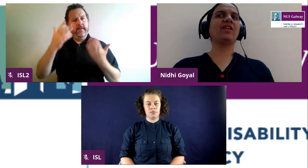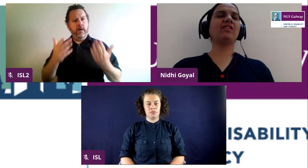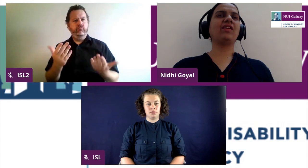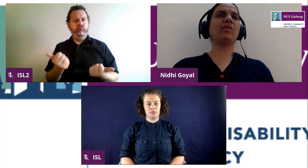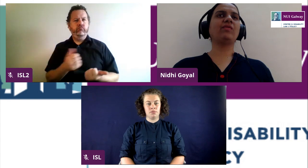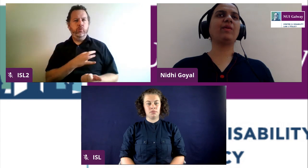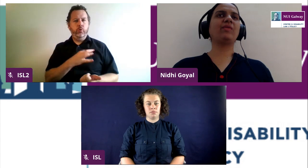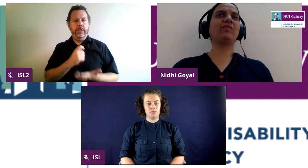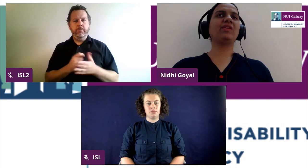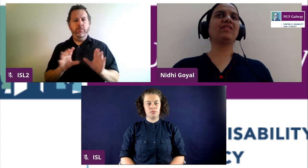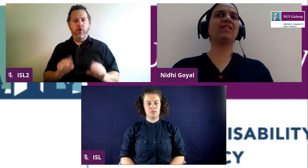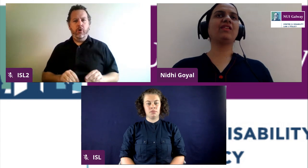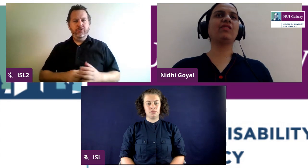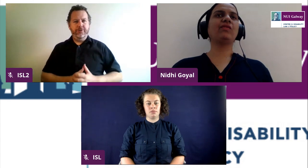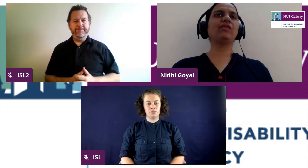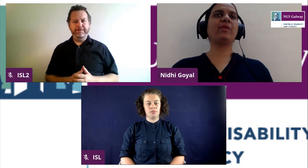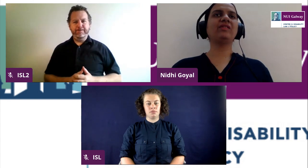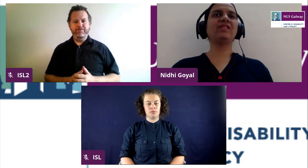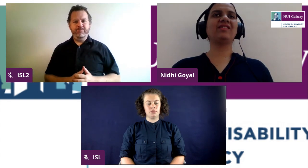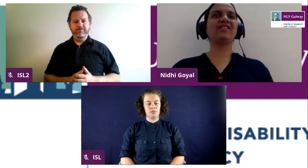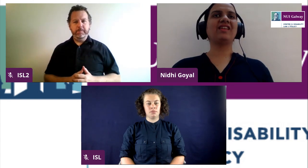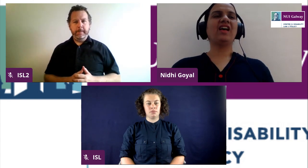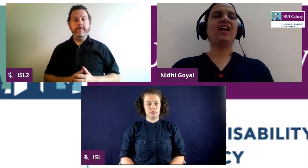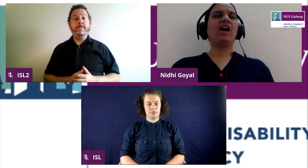For us,